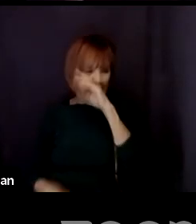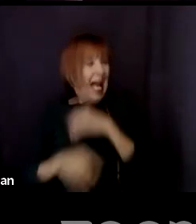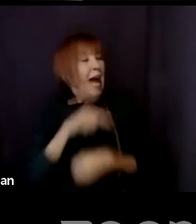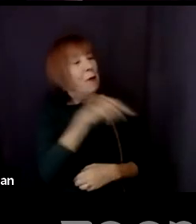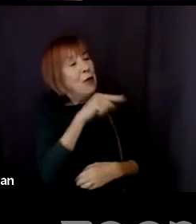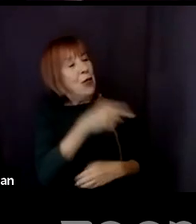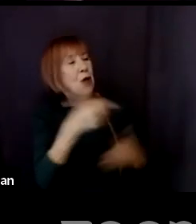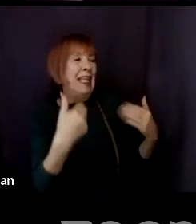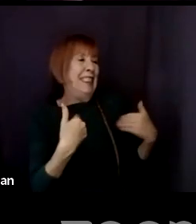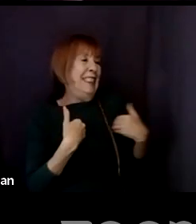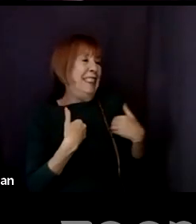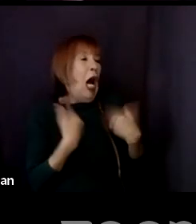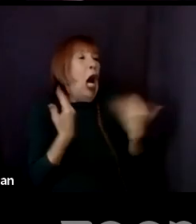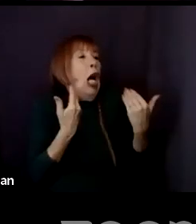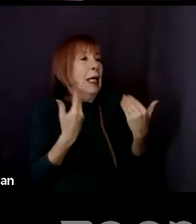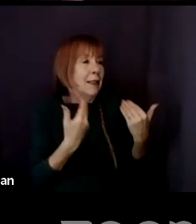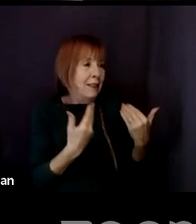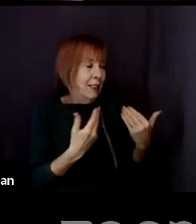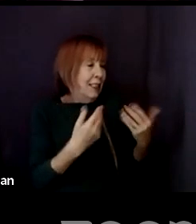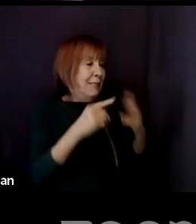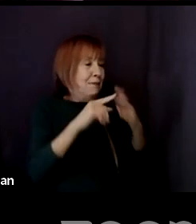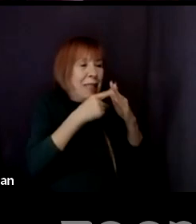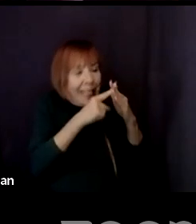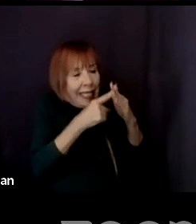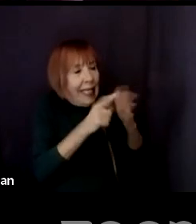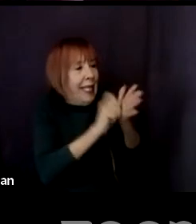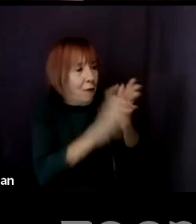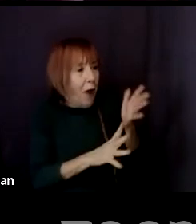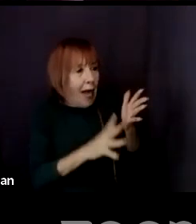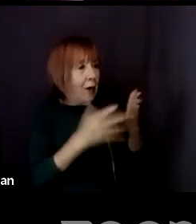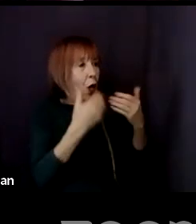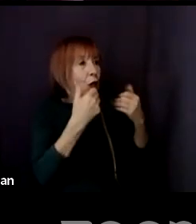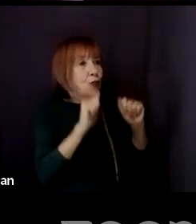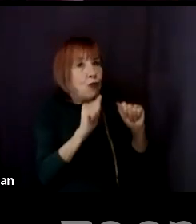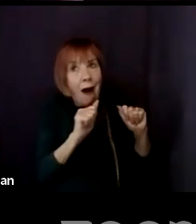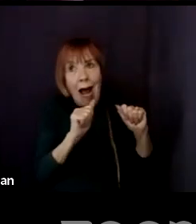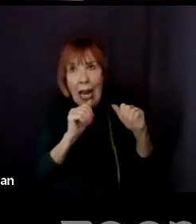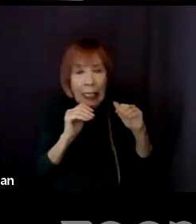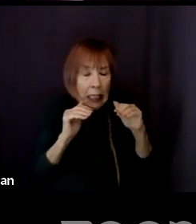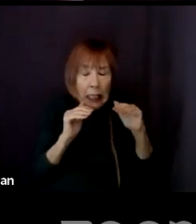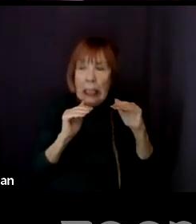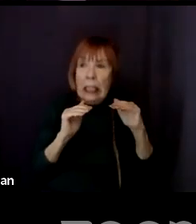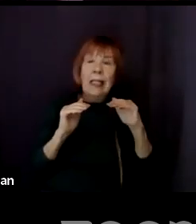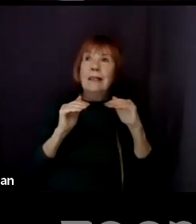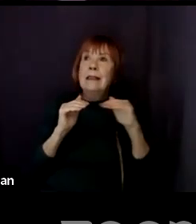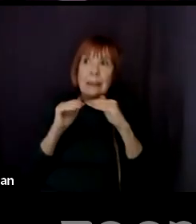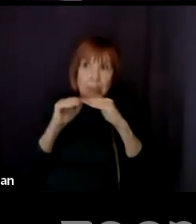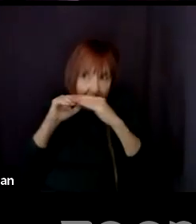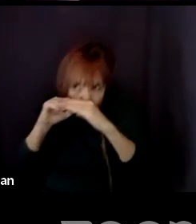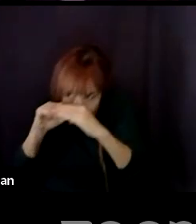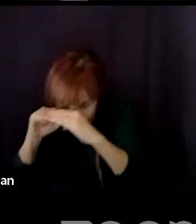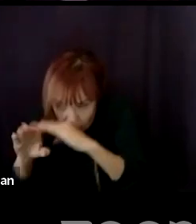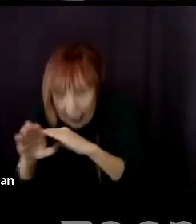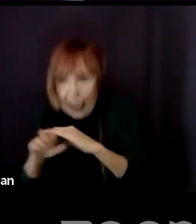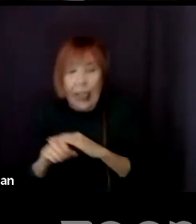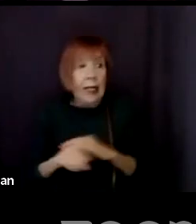and you're just trying to get a foot in the door, you want more people rather than, your people reading your stuff.